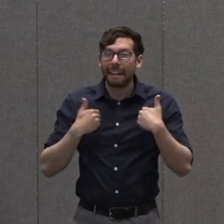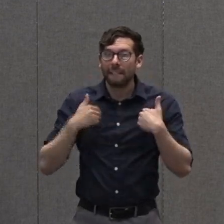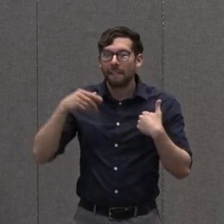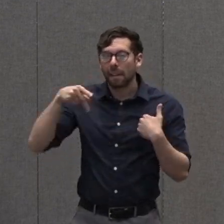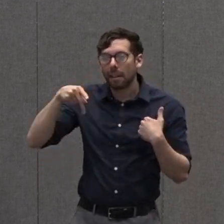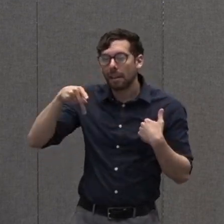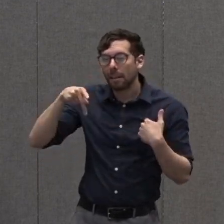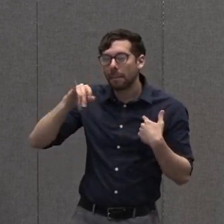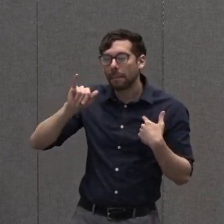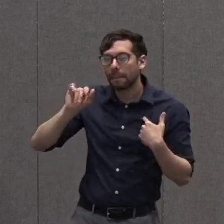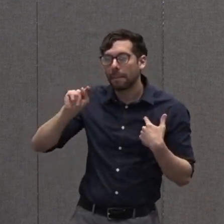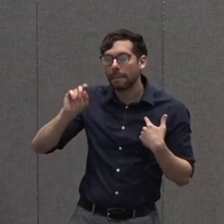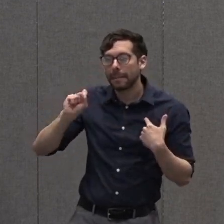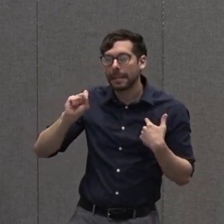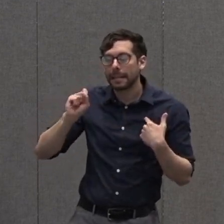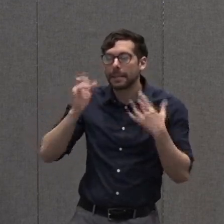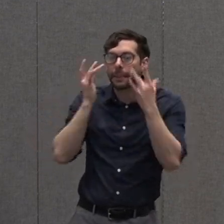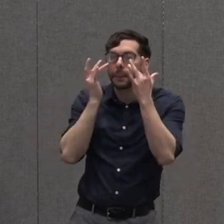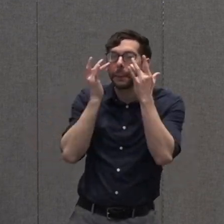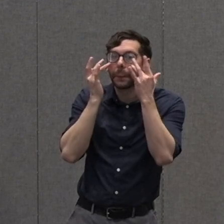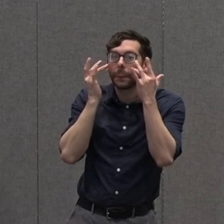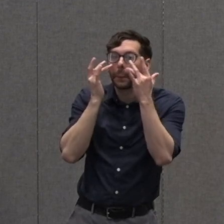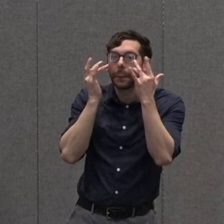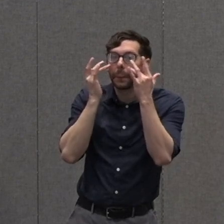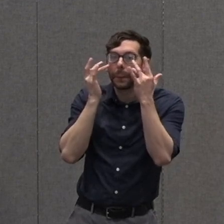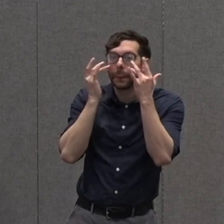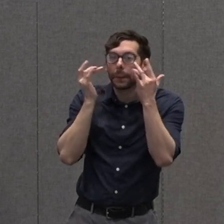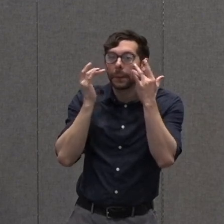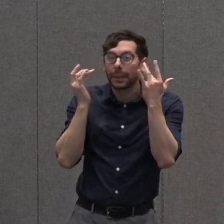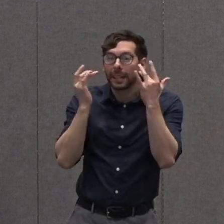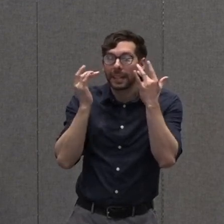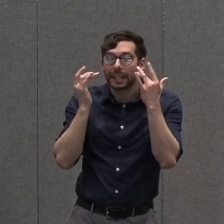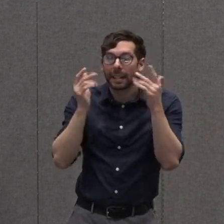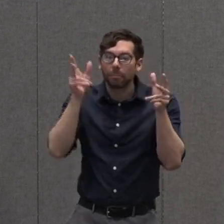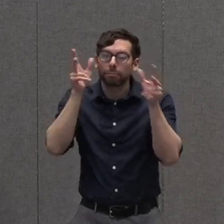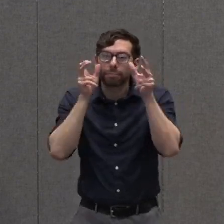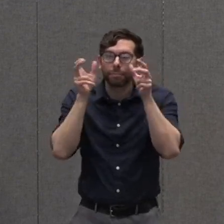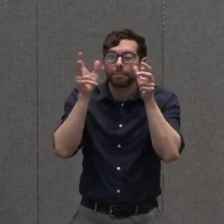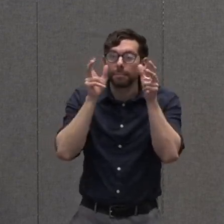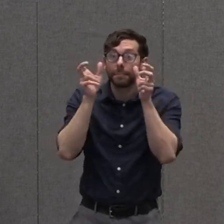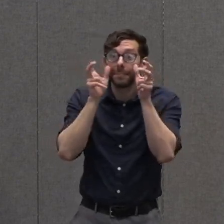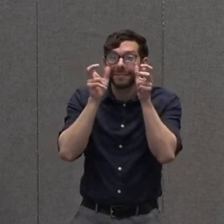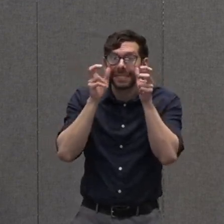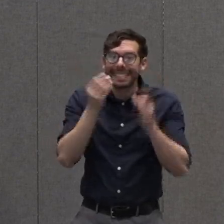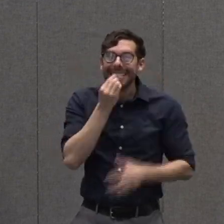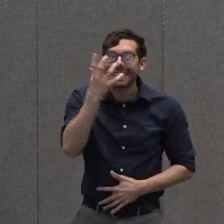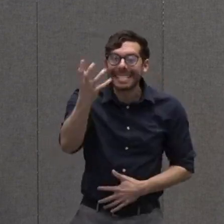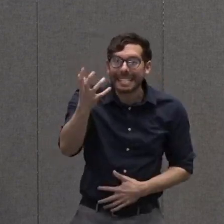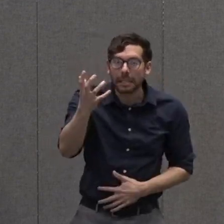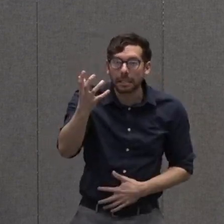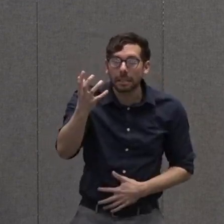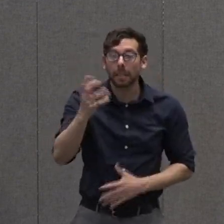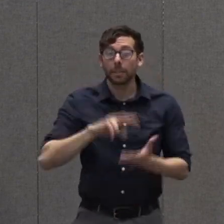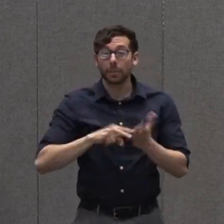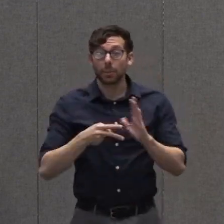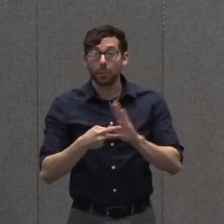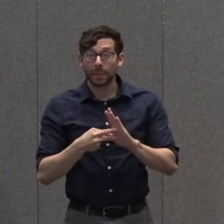we call the loreal pits. They are heat sensitive, so this snake can recognize a heat signature